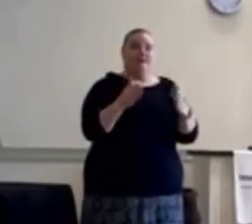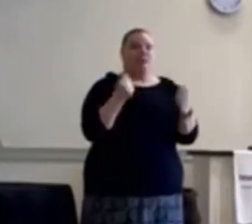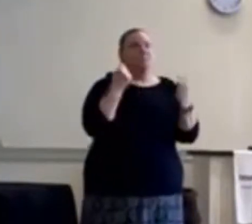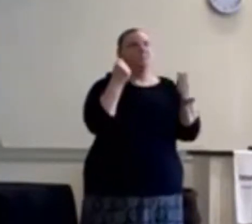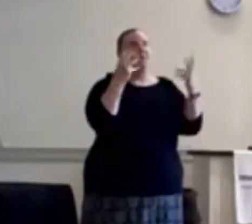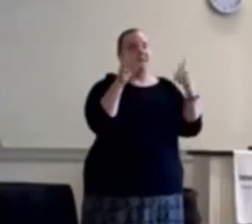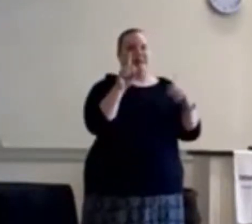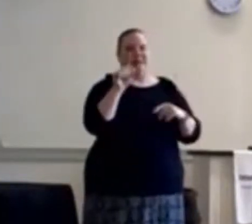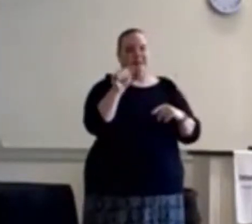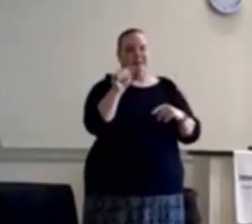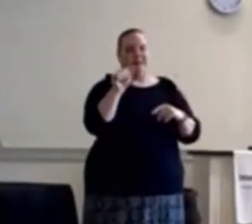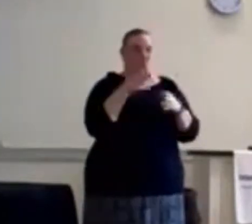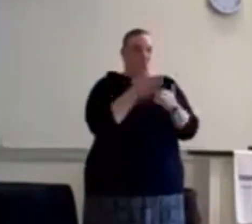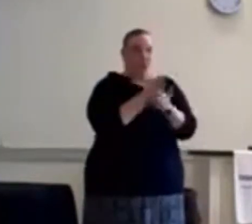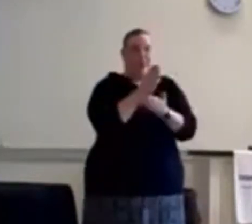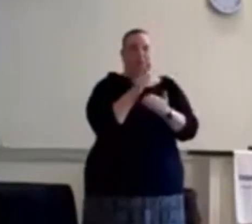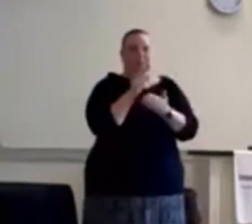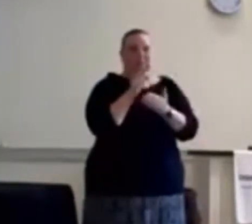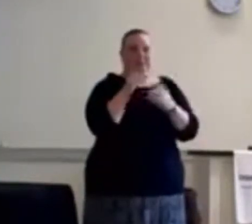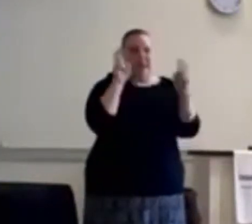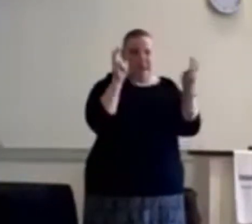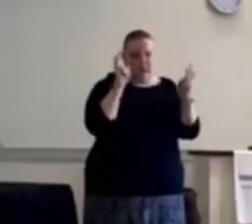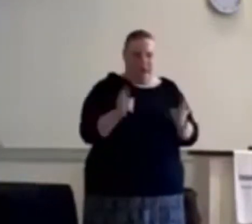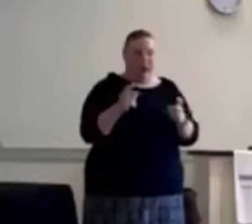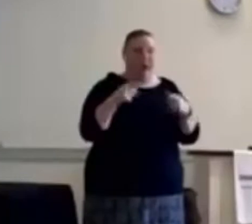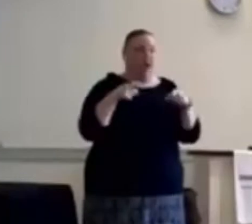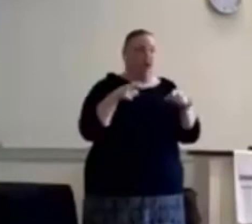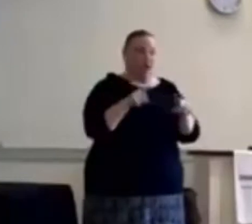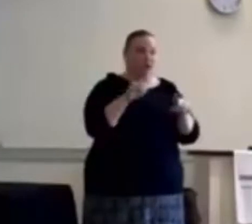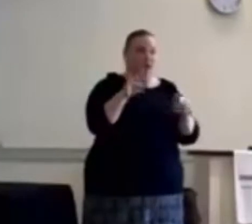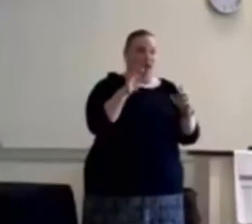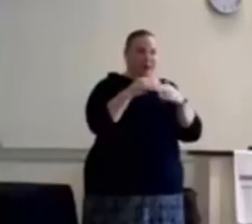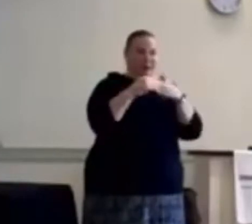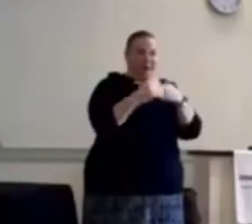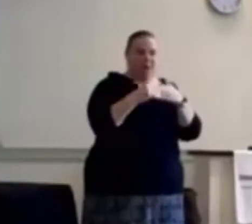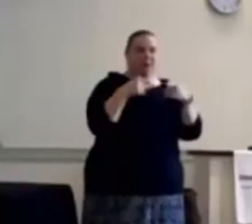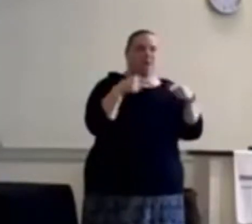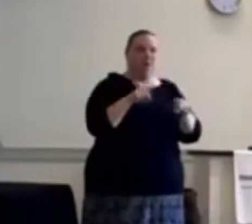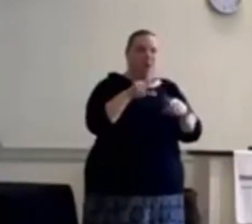especially for your leadership during Hurricane Florence. I also want to give a